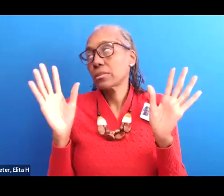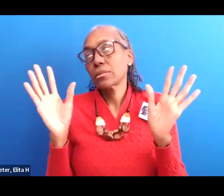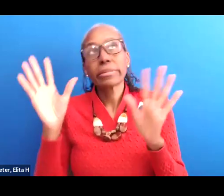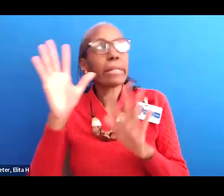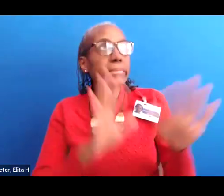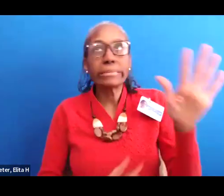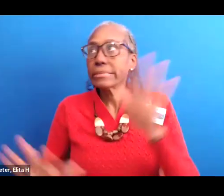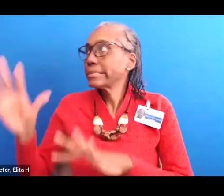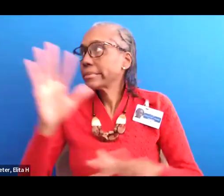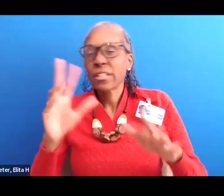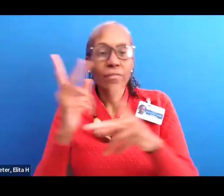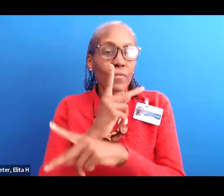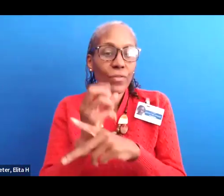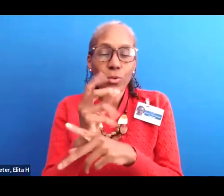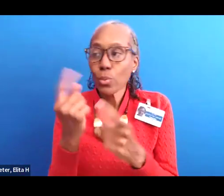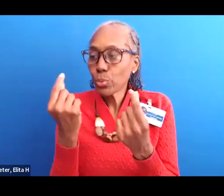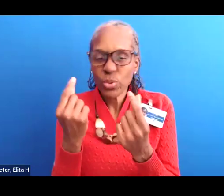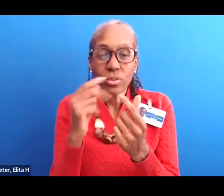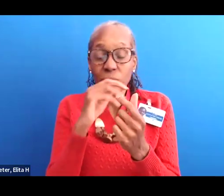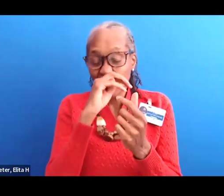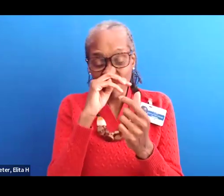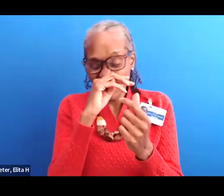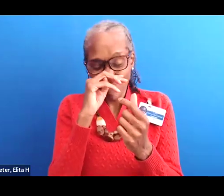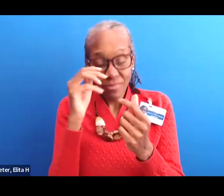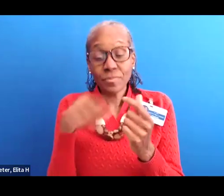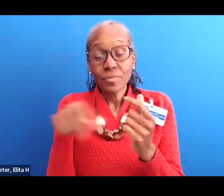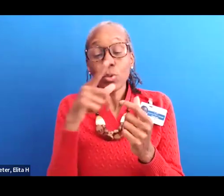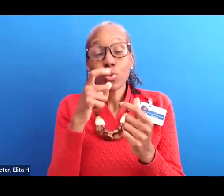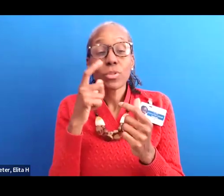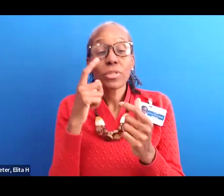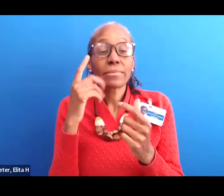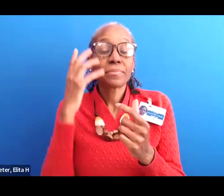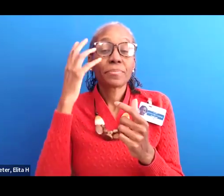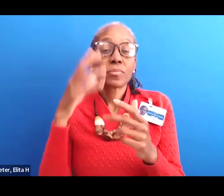trying to figure out what to do. For those of you that have been out for a while, you'll be like,